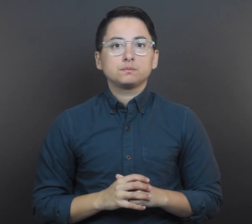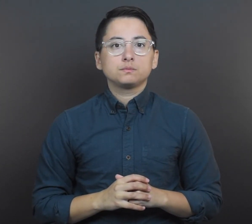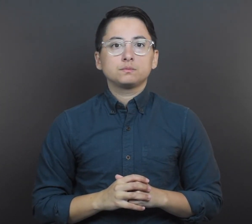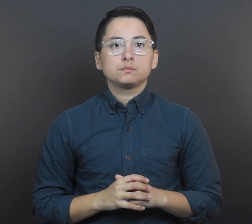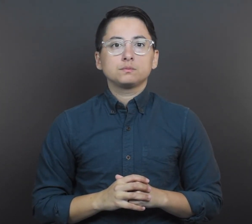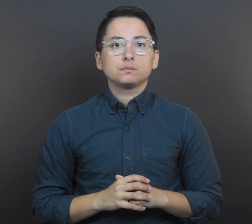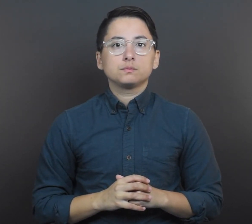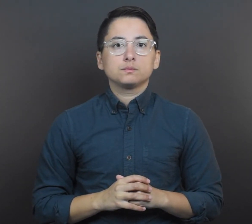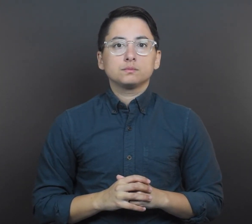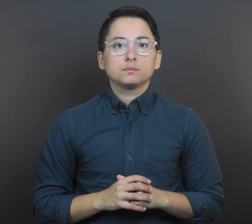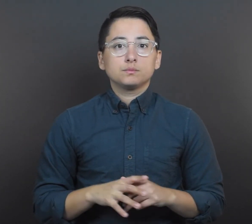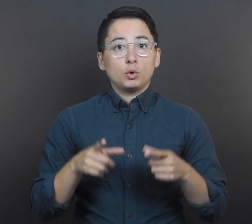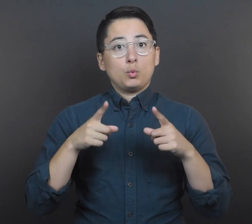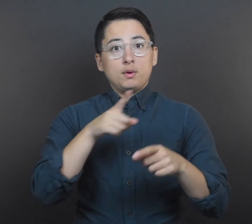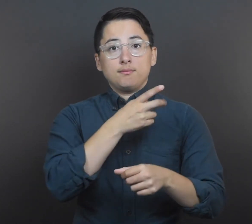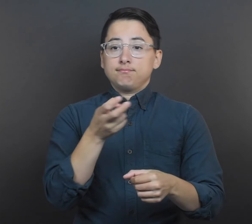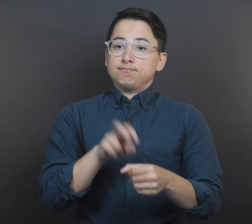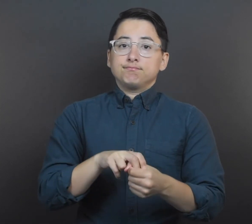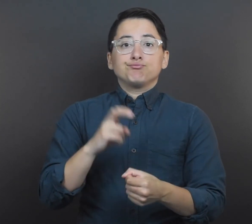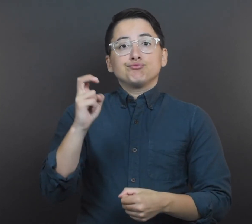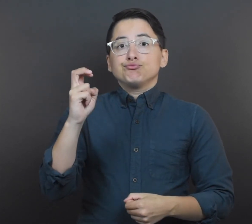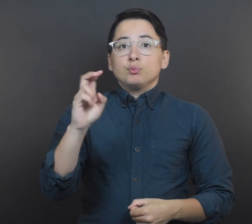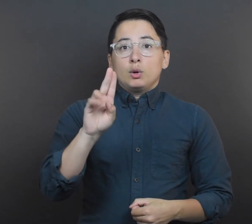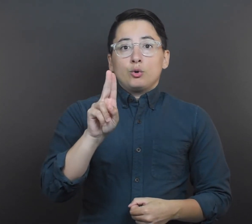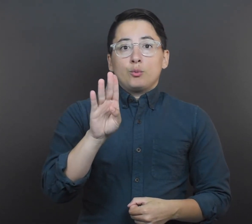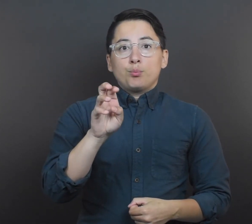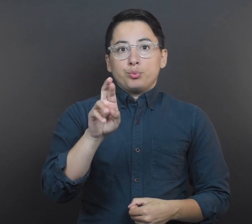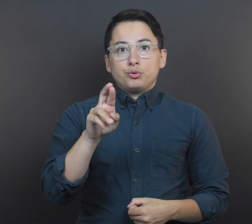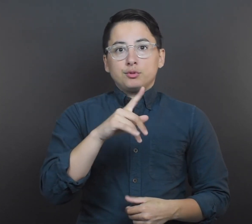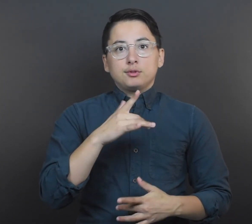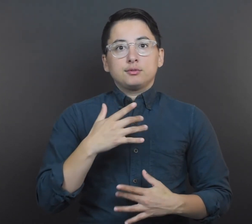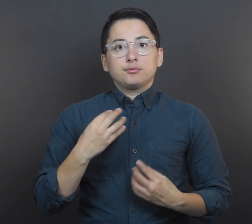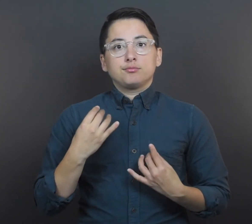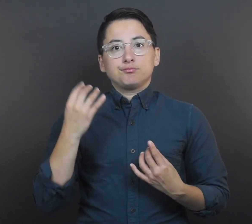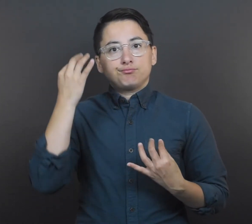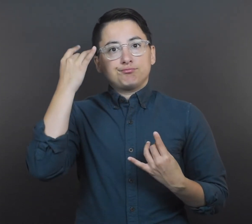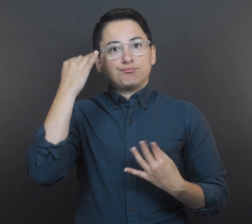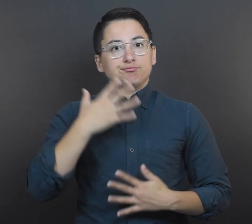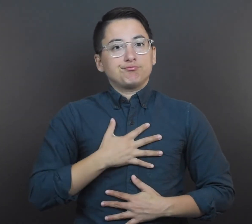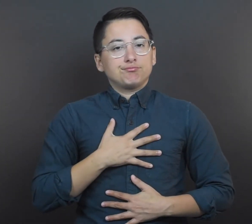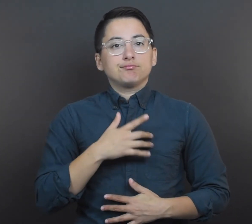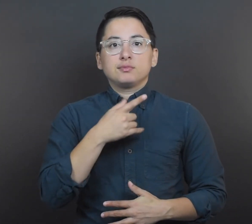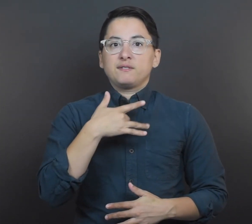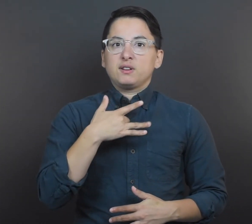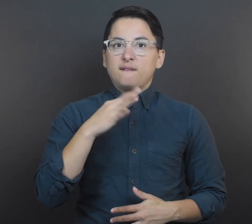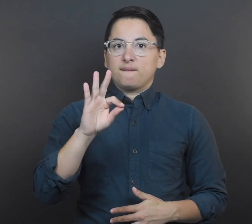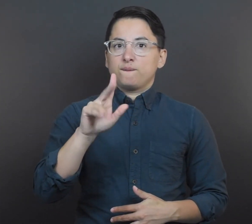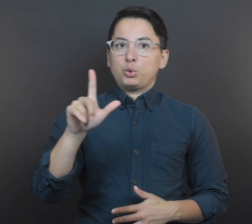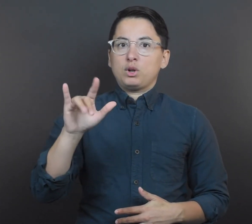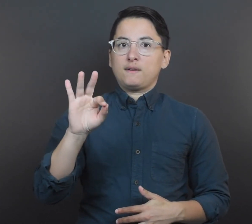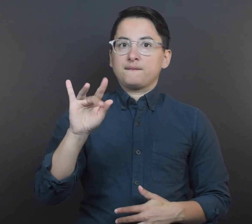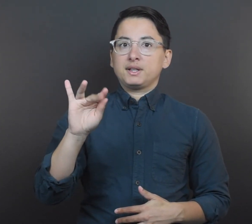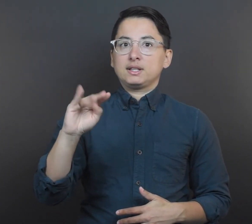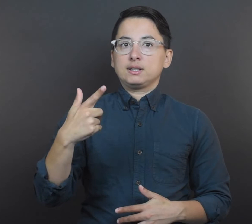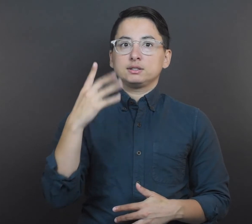Though she was grateful for her experiences at the hotel, and though she found it fulfilling